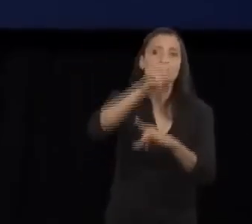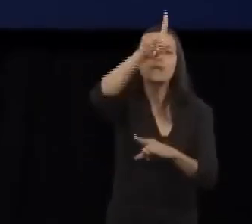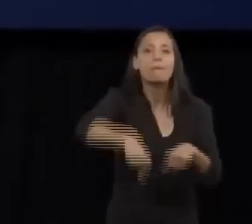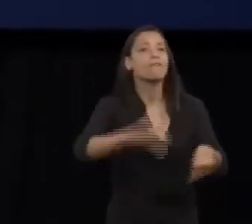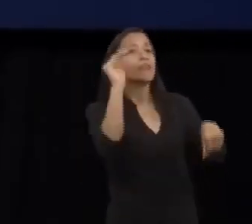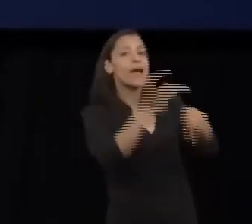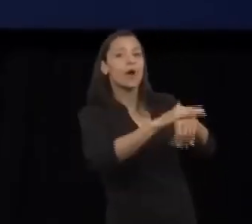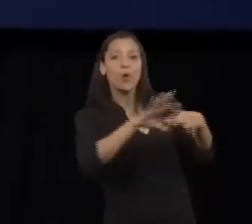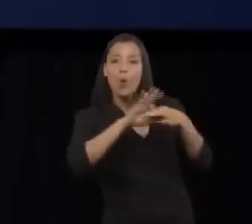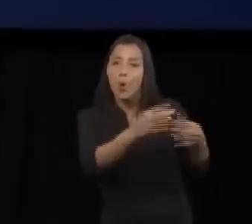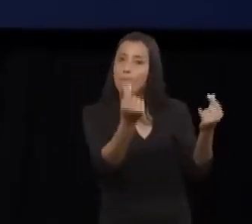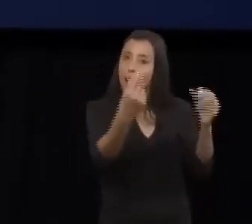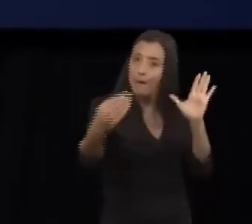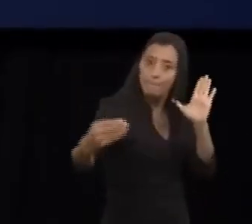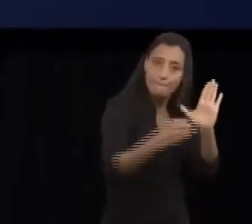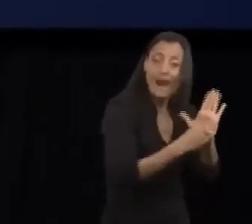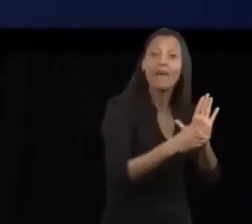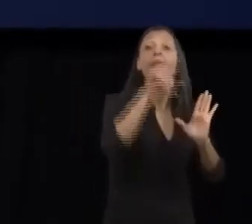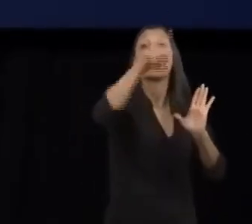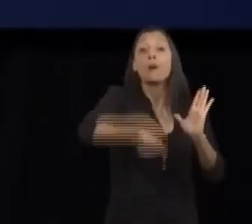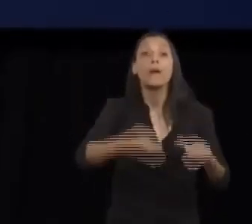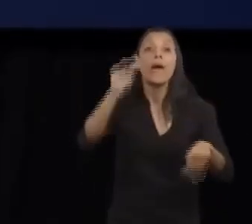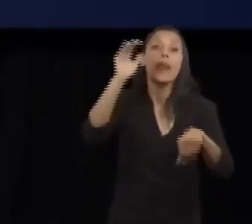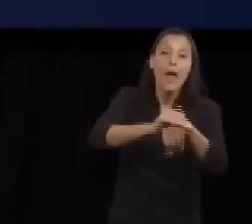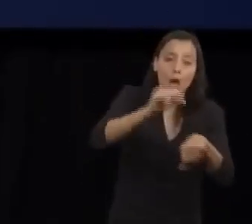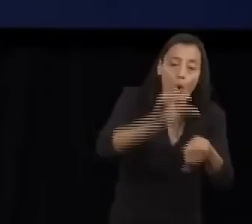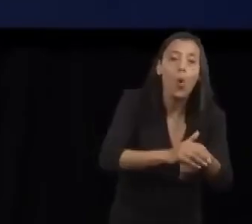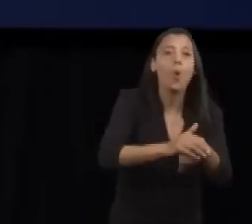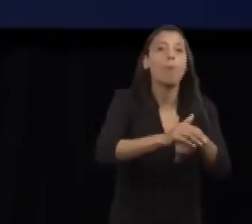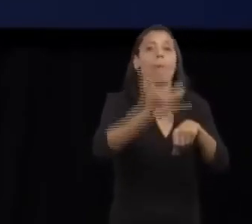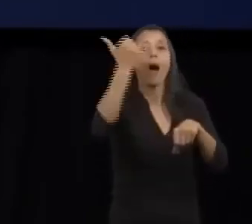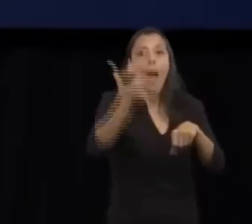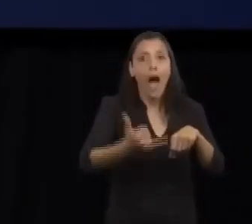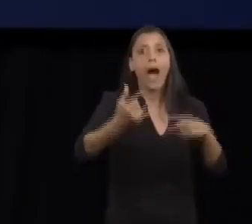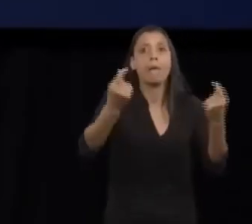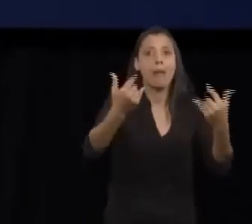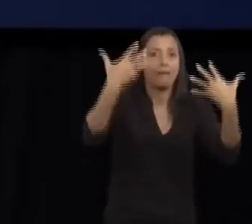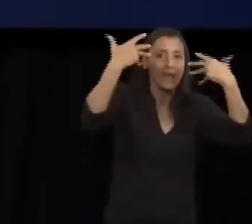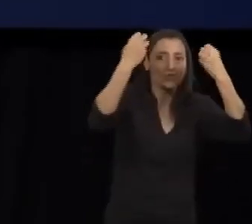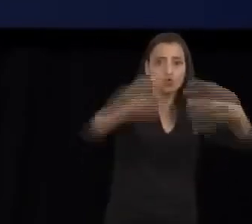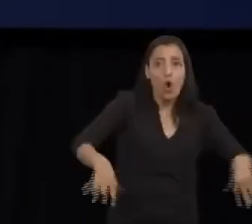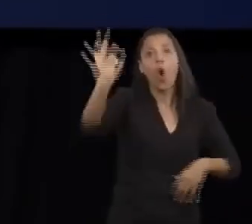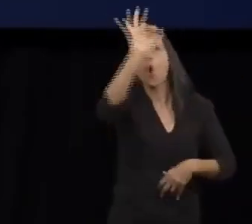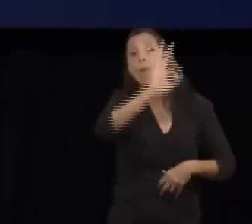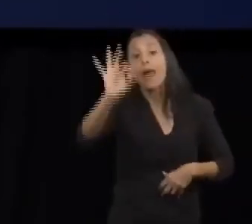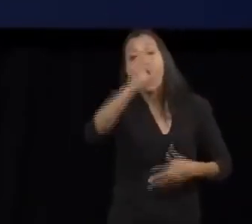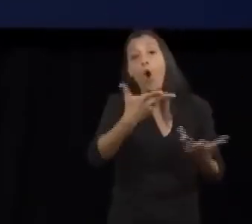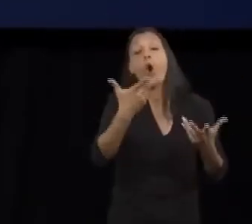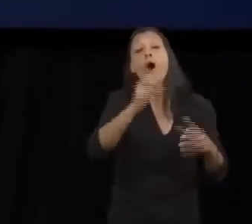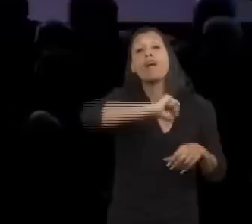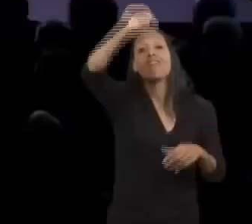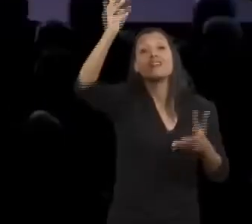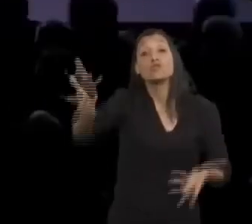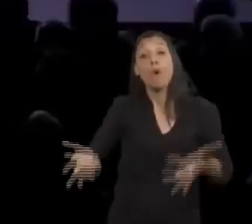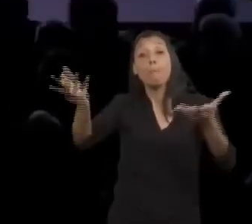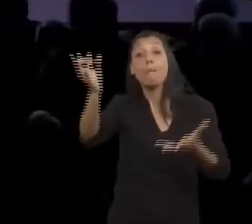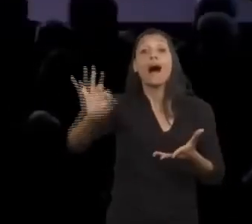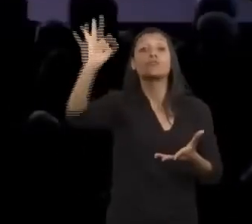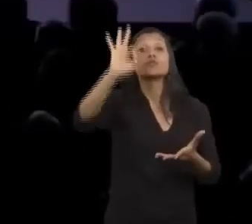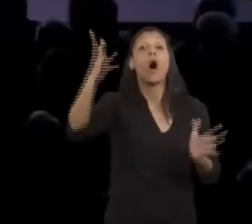generated by an excess of supply, either because it rises M, or because the demand for money falls,